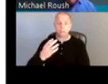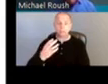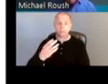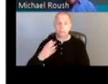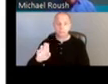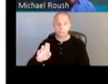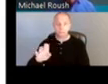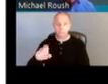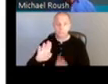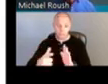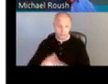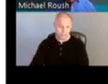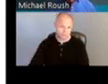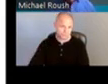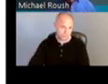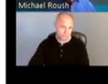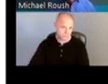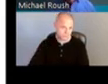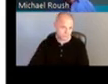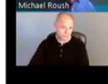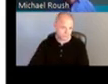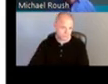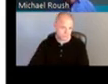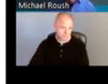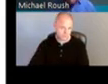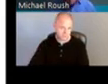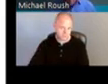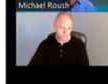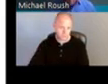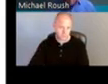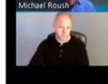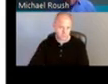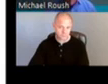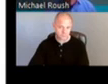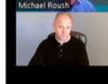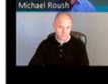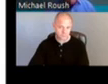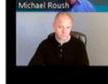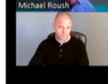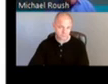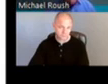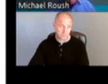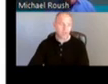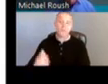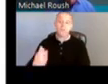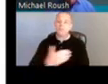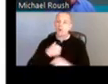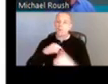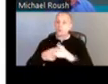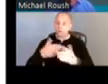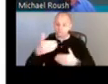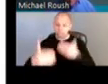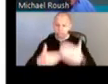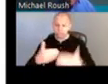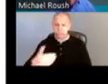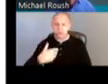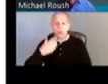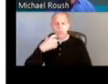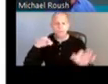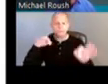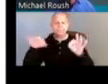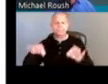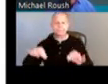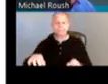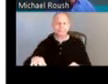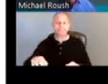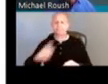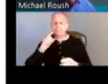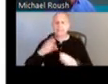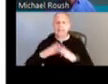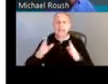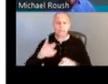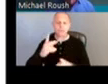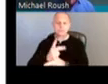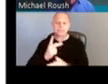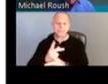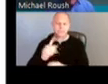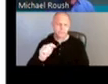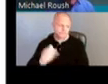Before we get started, I would like to go through some housekeeping tests. First of